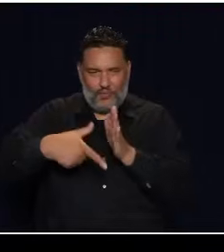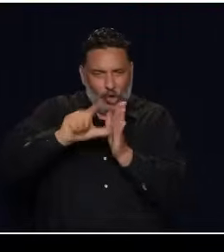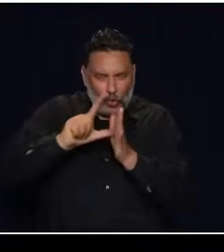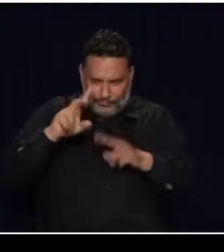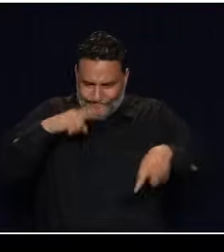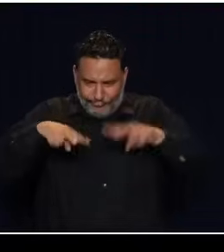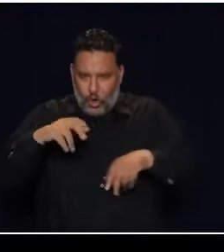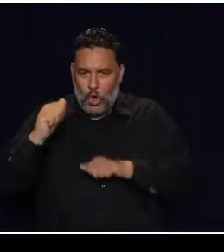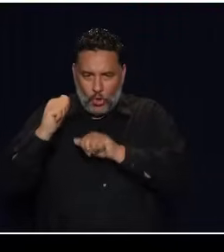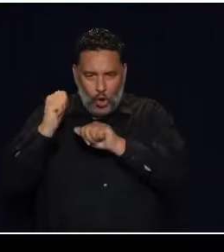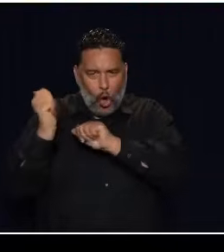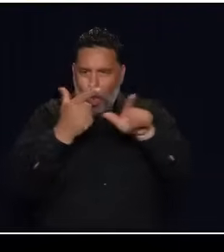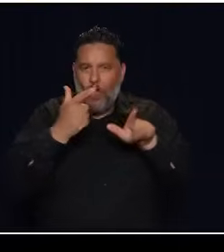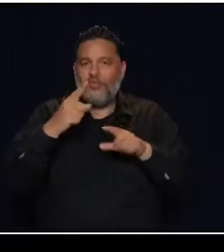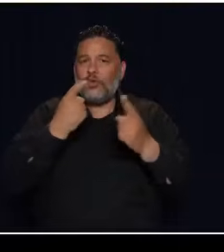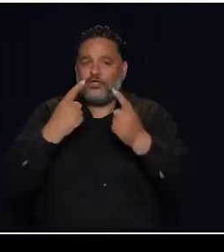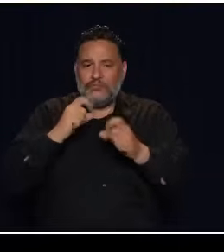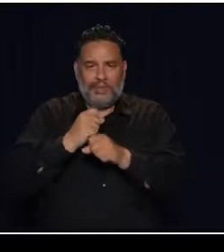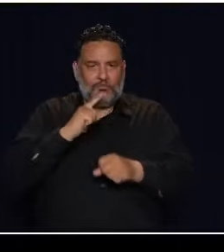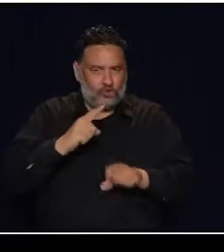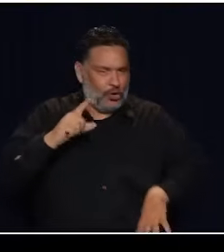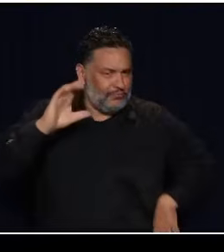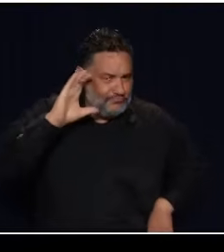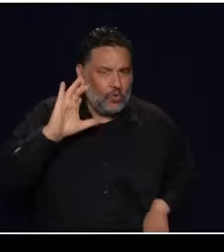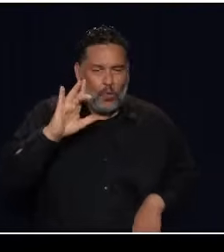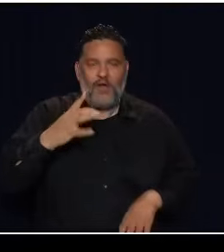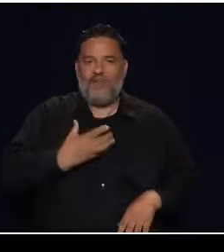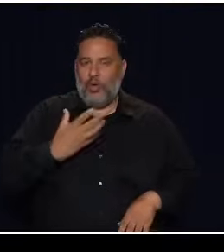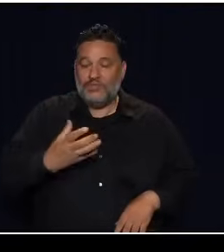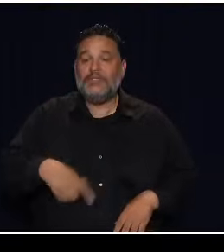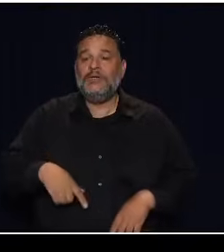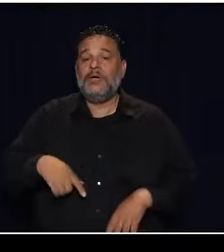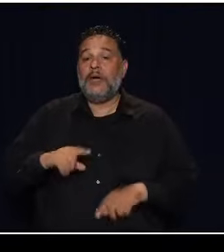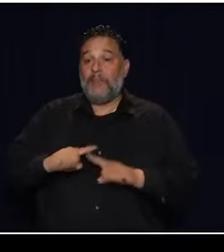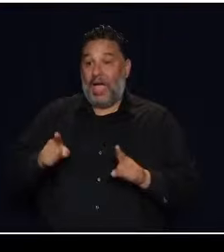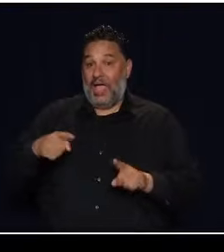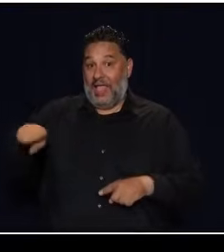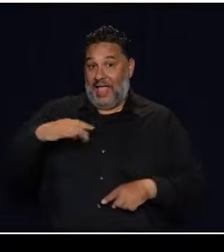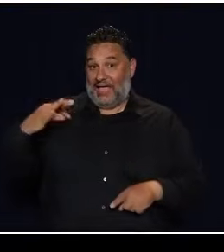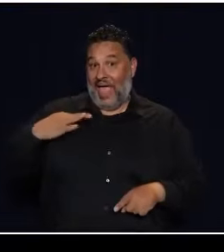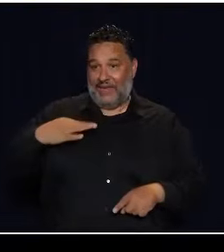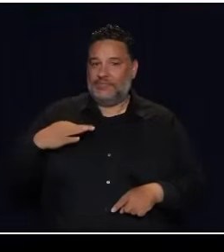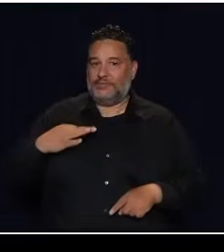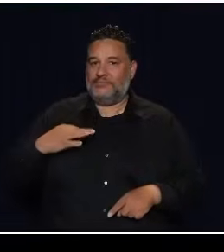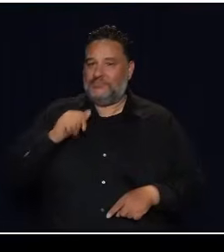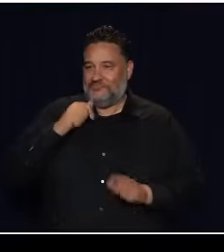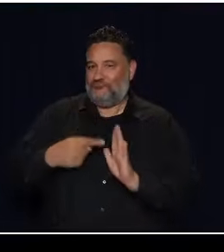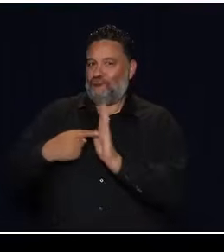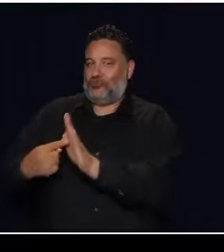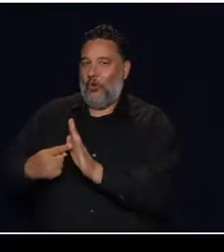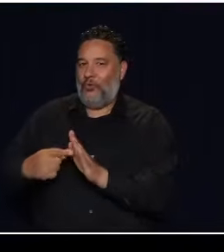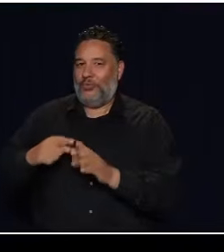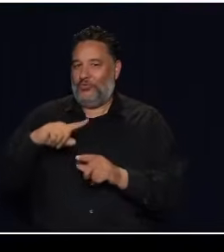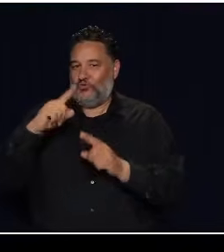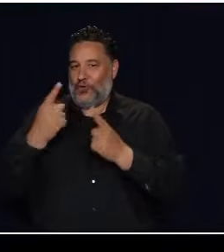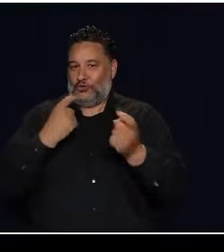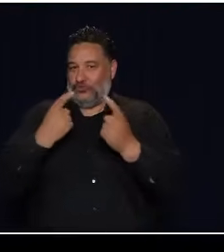QUESTIONS FOR THIS DEBATE. WE'VE REVIEWED ALL OF THEM TO MAKE SURE EVERY VOICE IS HEARD, HOWEVER, NO CANDIDATES HAVE BEEN GIVEN ADVANCED ACCESS TO ANY OF